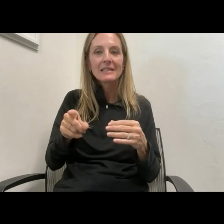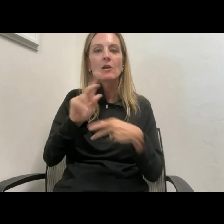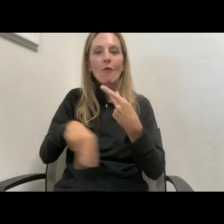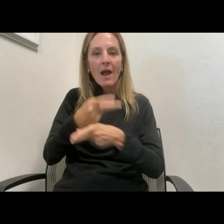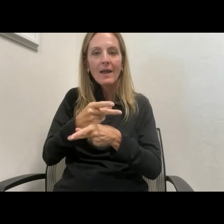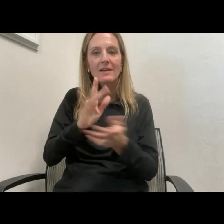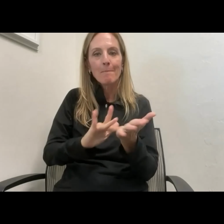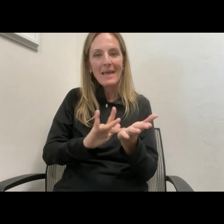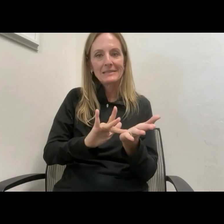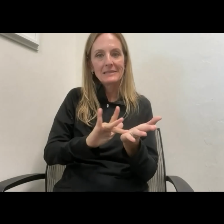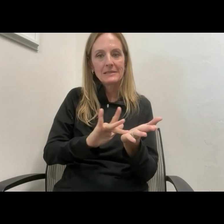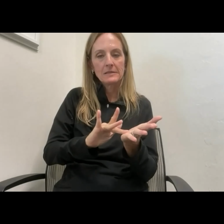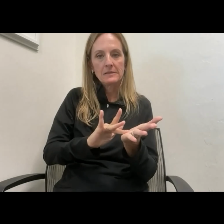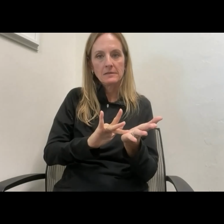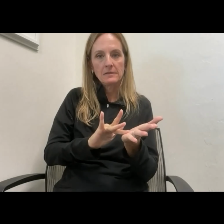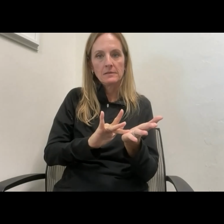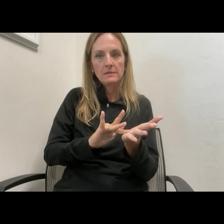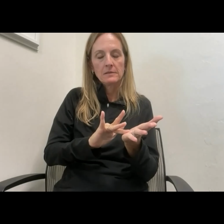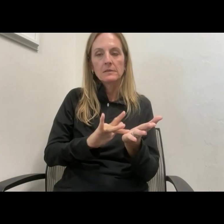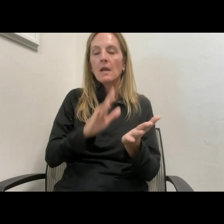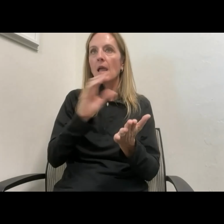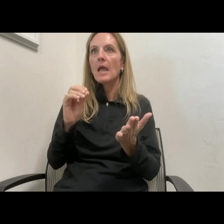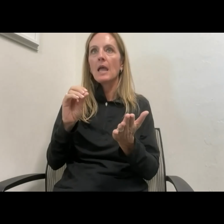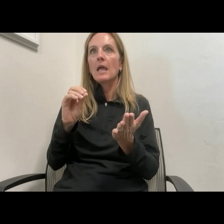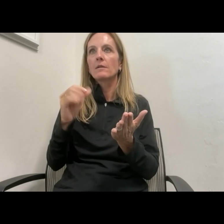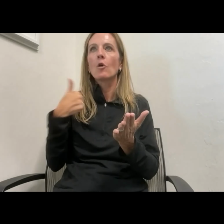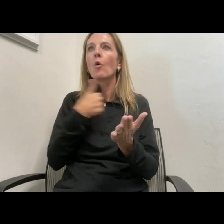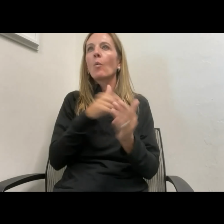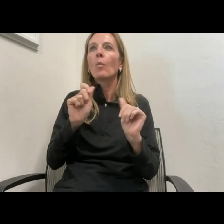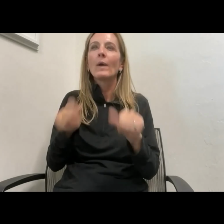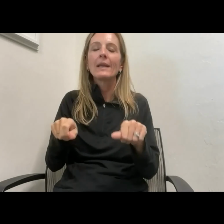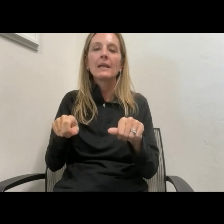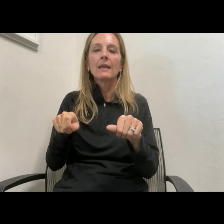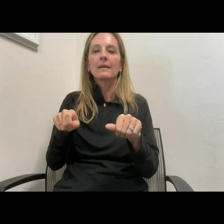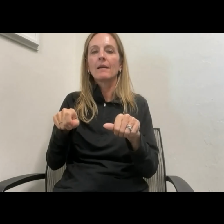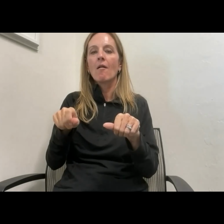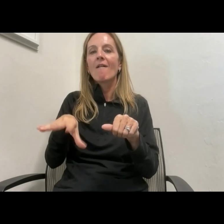and that helps us go through, find our own personal wellness, because everything is